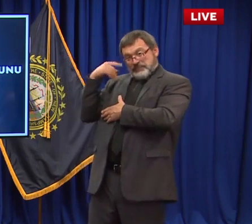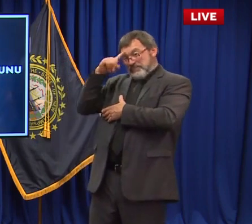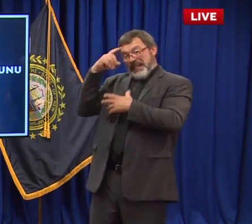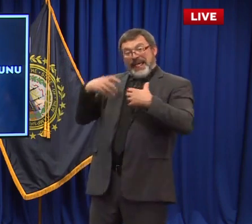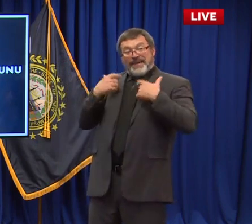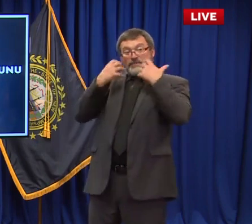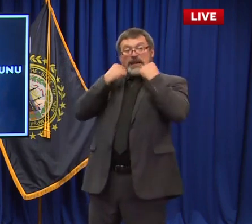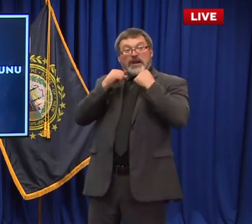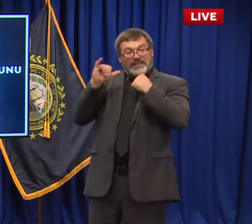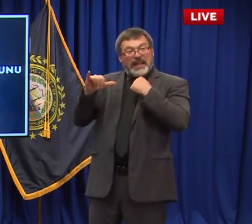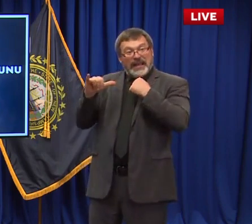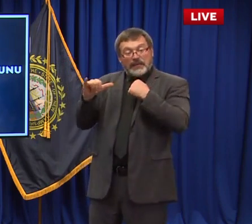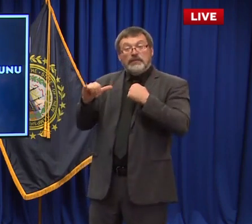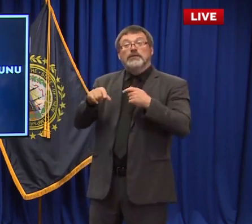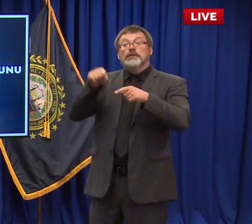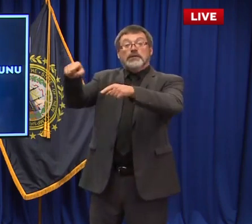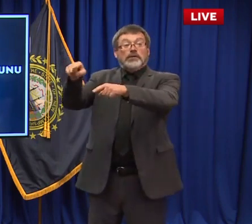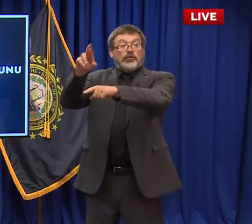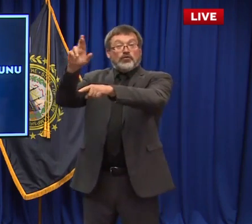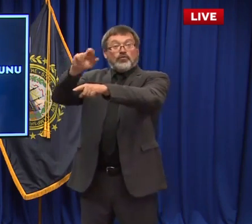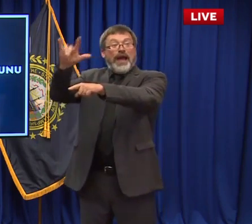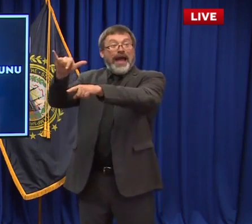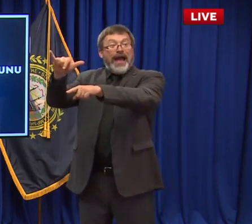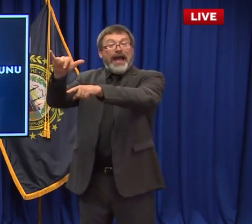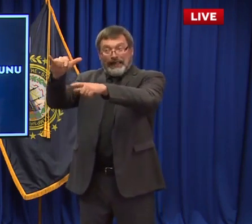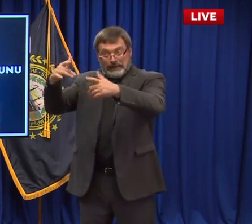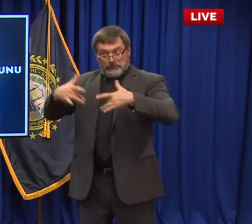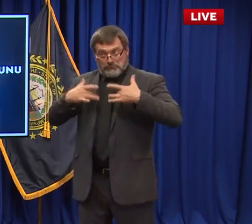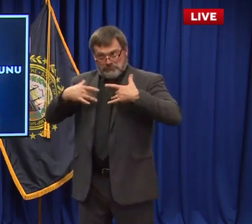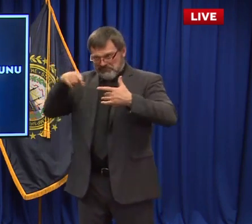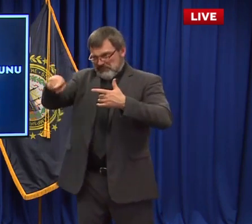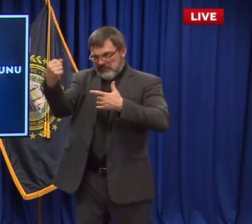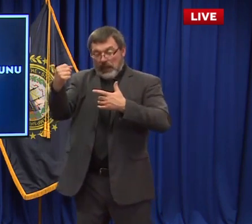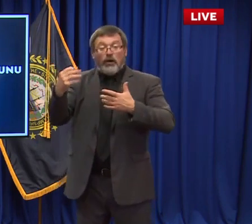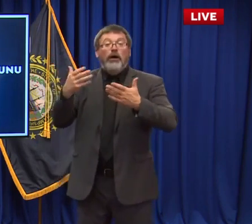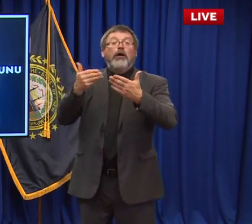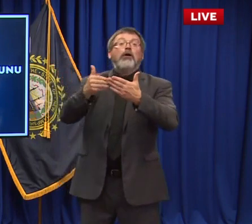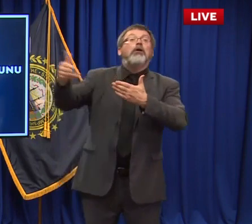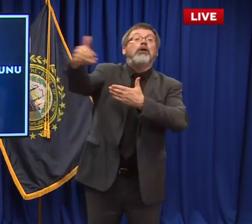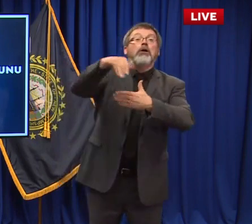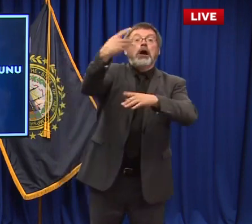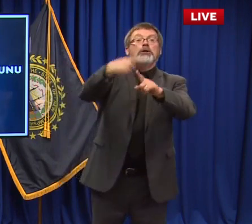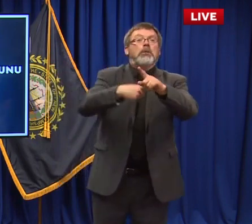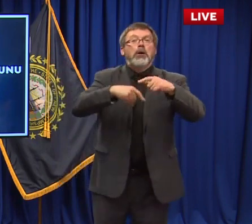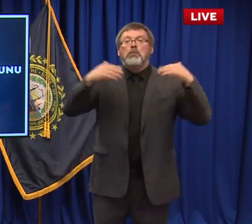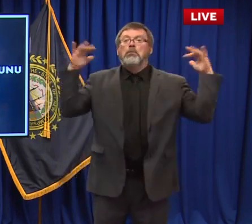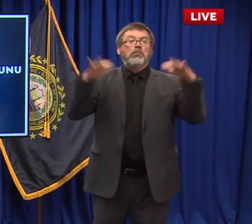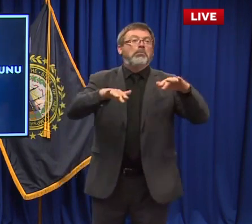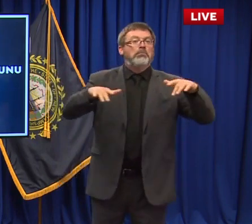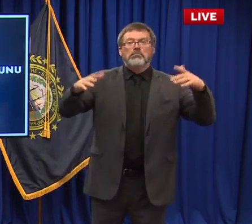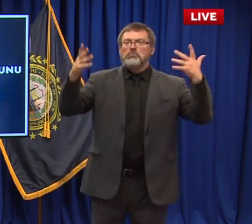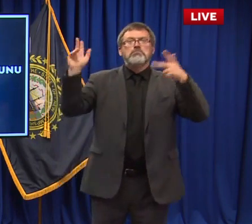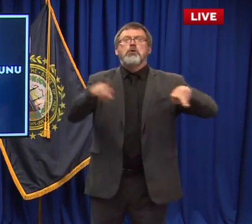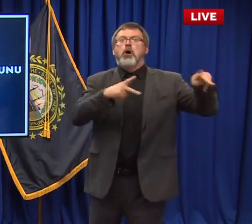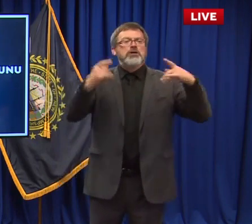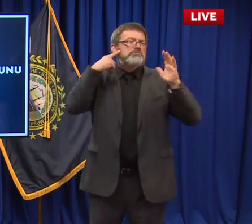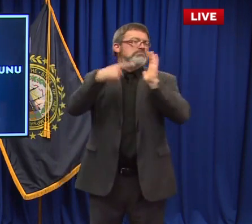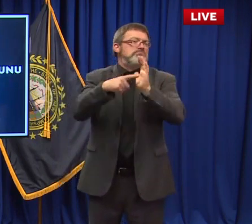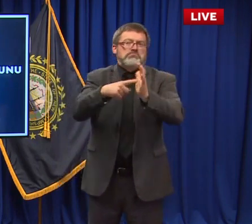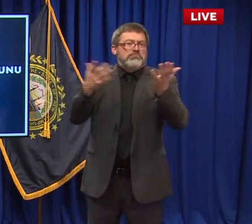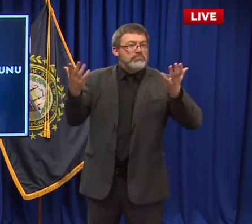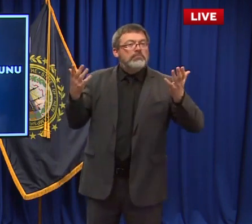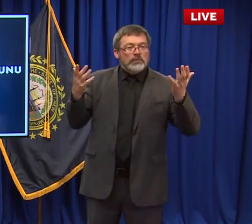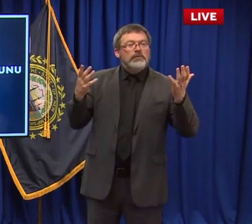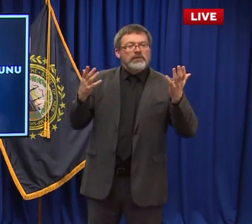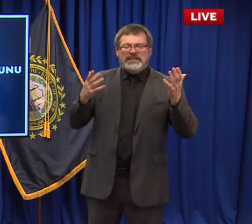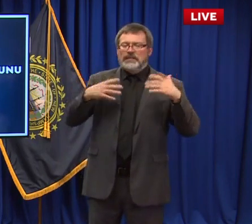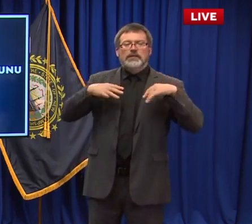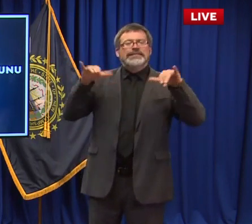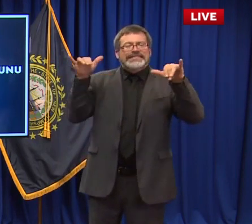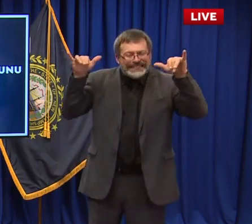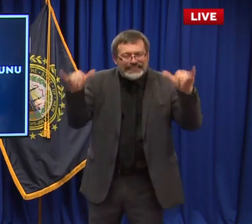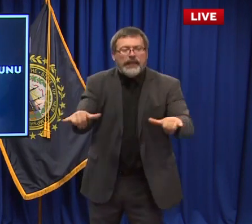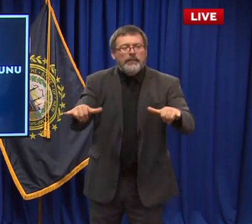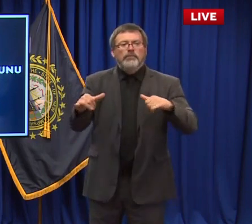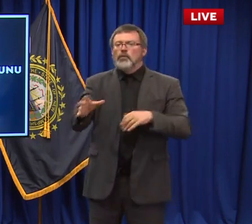WHETHER IT WAS THE PROTEST OF LAST MONTH, THE RALLY THIS WEEK, OR ANOTHER EVEN DOWN THE ROAD, WE ALLOW THIS TO HAPPEN.